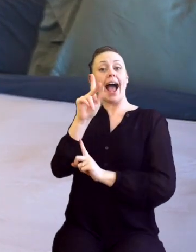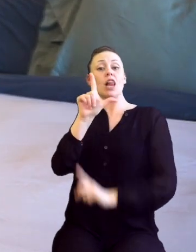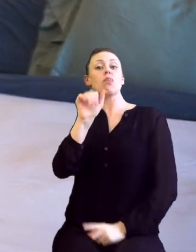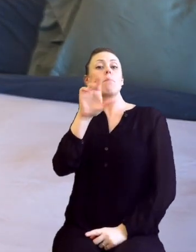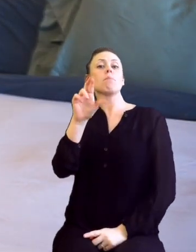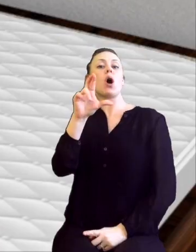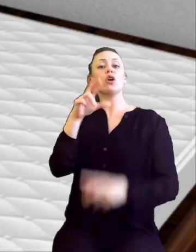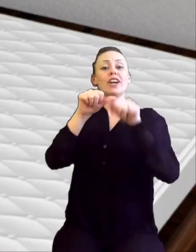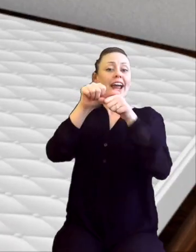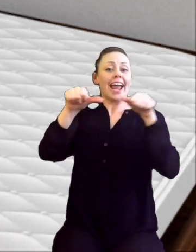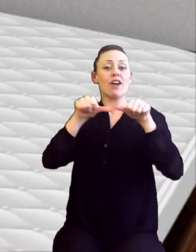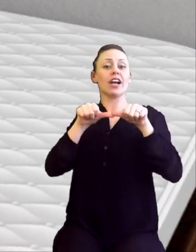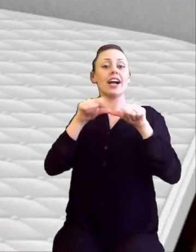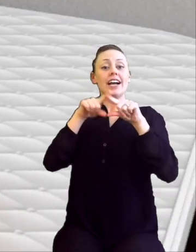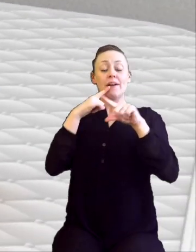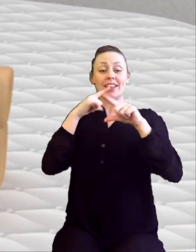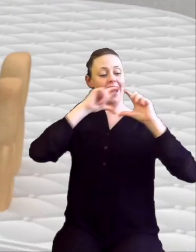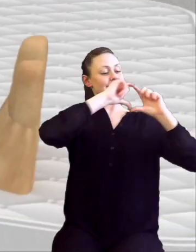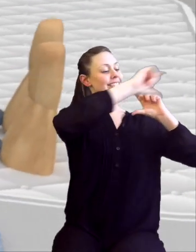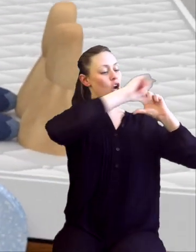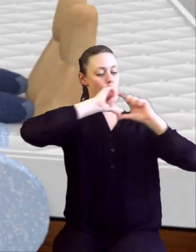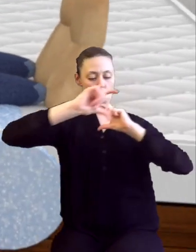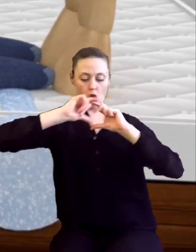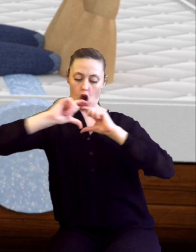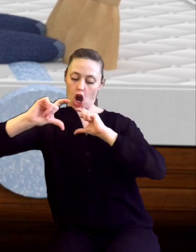one with a single air chamber on each side. We felt that the air was getting